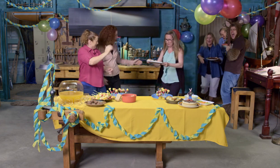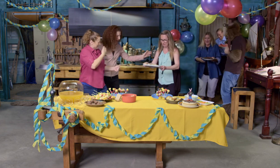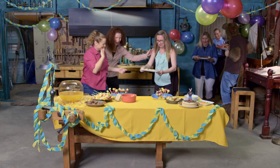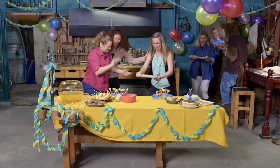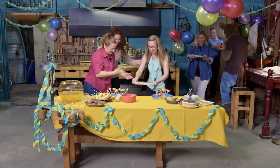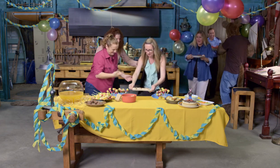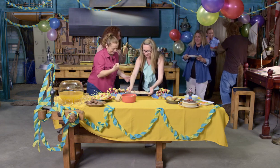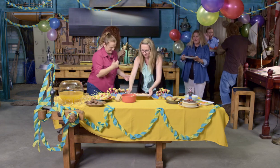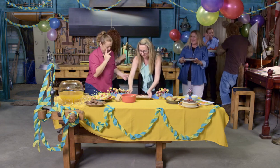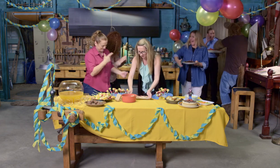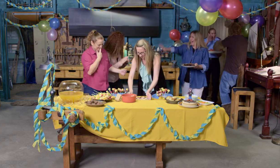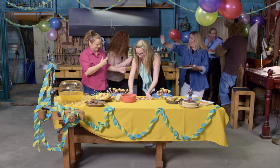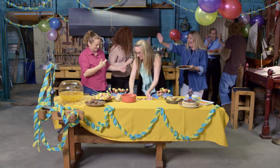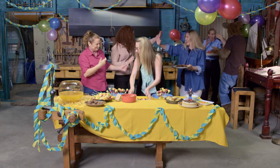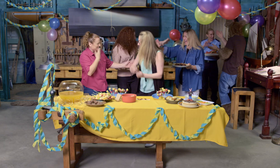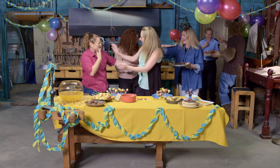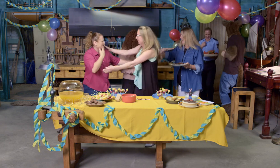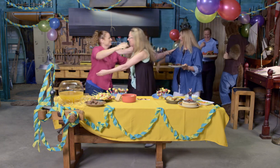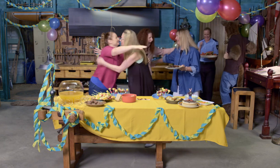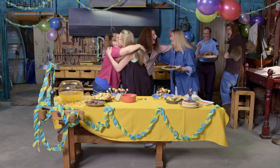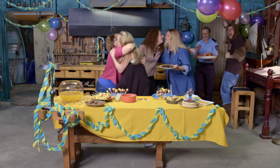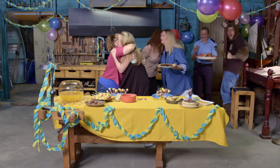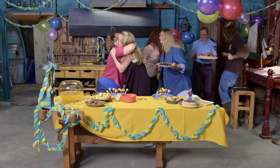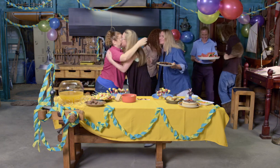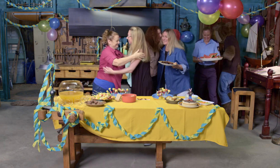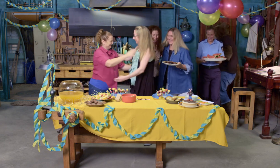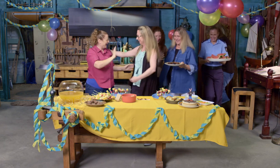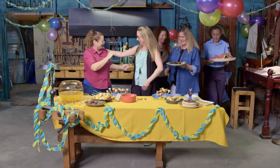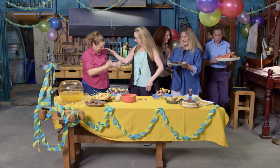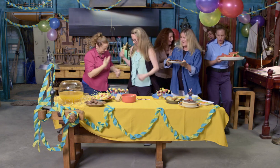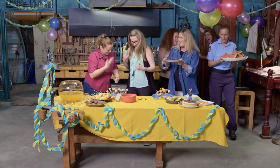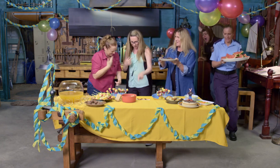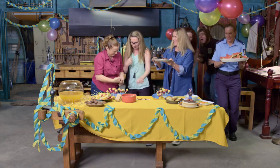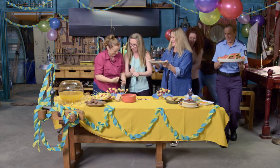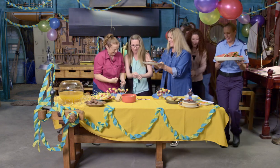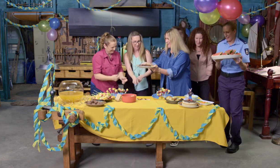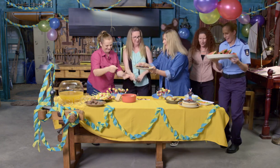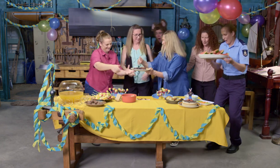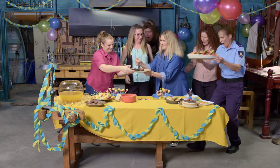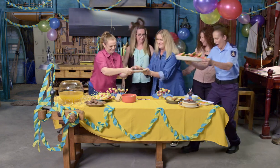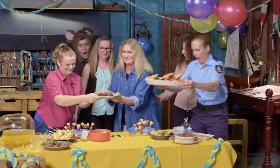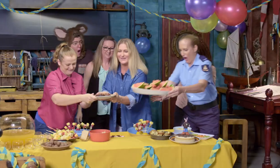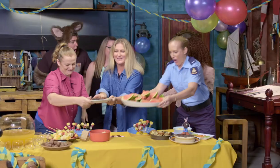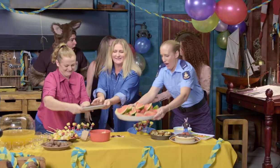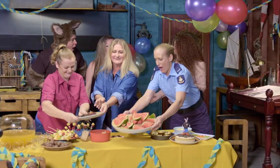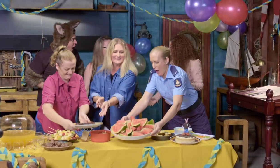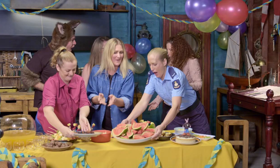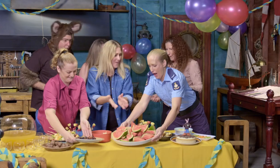Come on! Oh, thank you. Hello. Oh, hi. Come in, come in. Oh, hello. Here we go. I made this. Oh, that looks lovely. Oh, great.